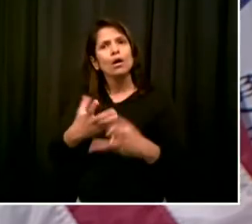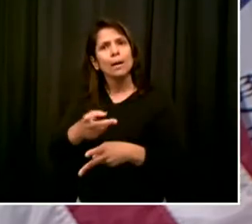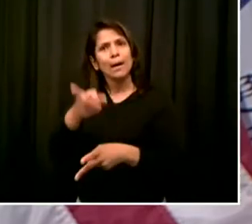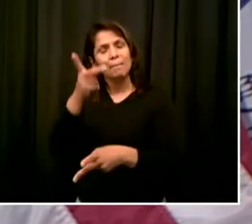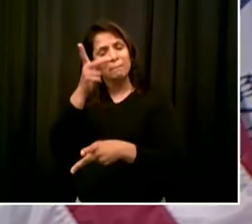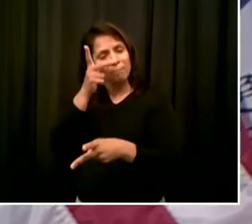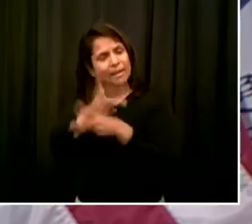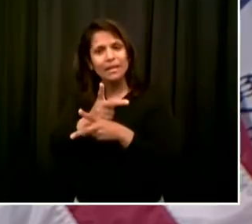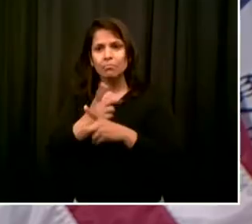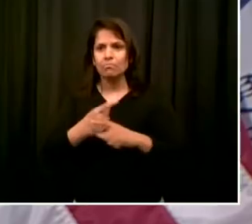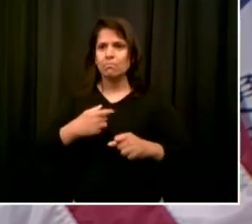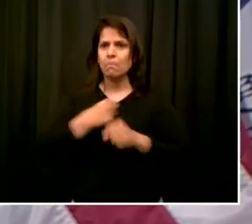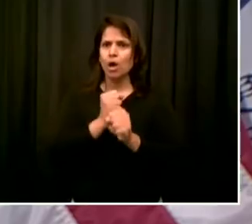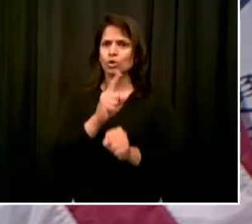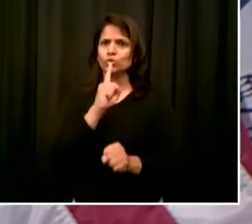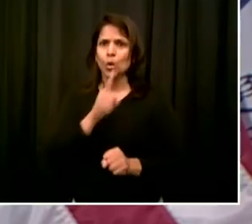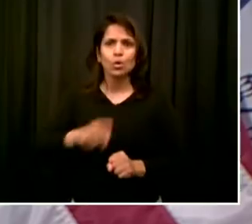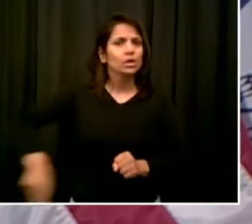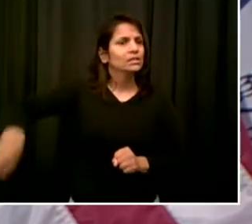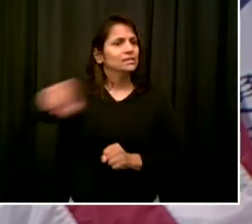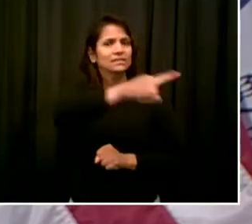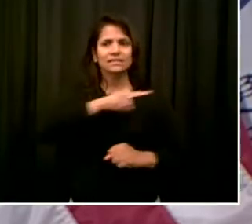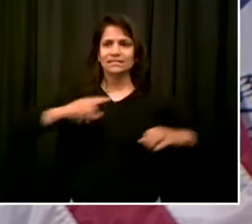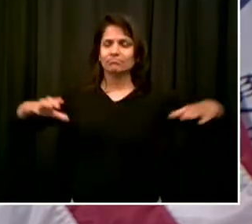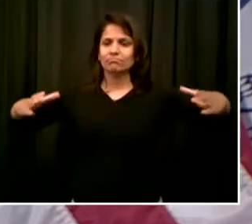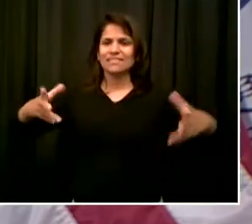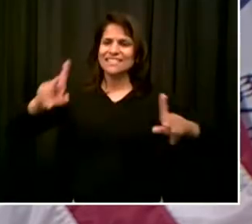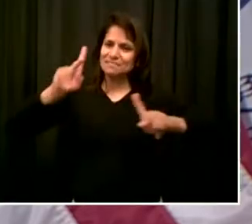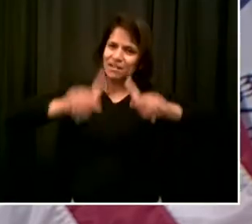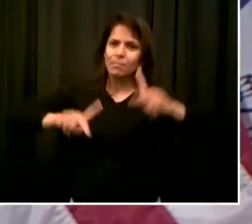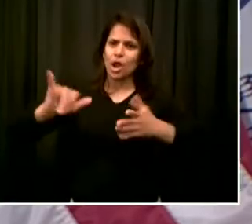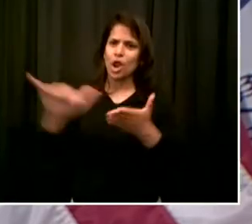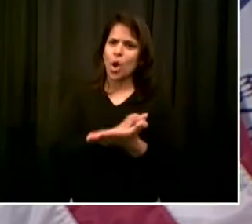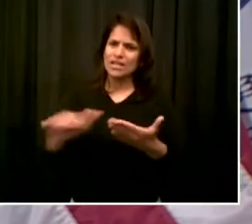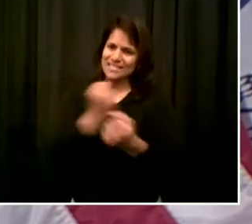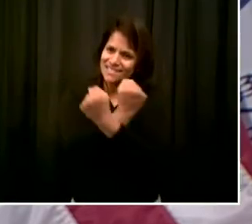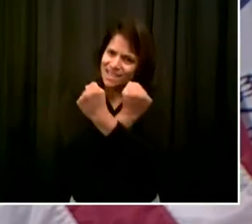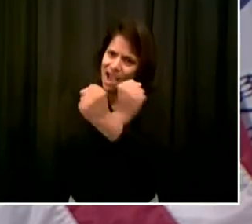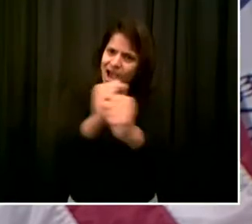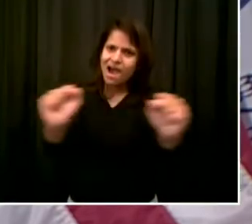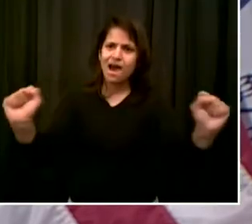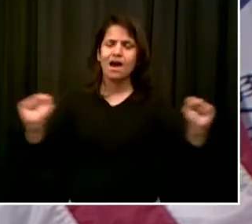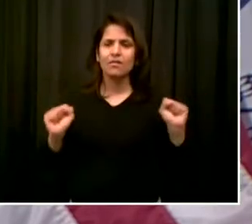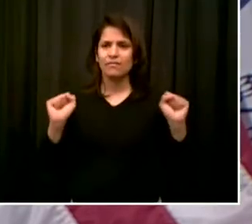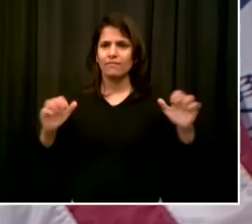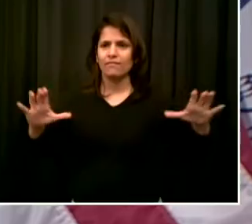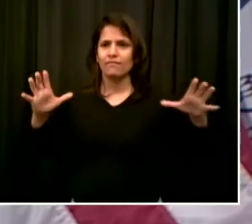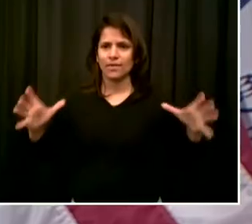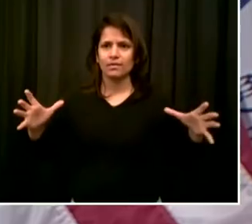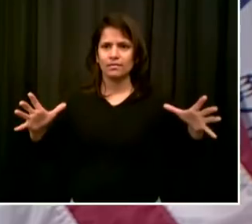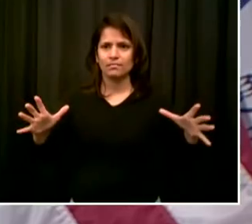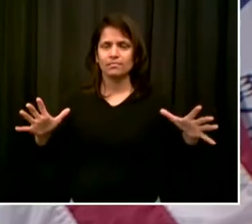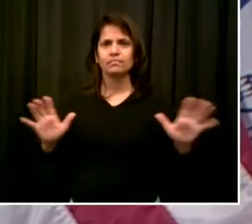ALLT HE DETLSAI. WE SHOW US HOW WE CAN KEEP :